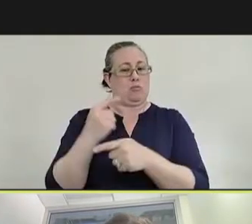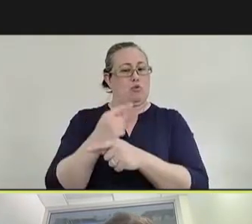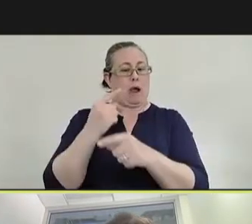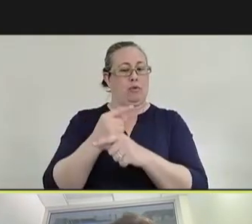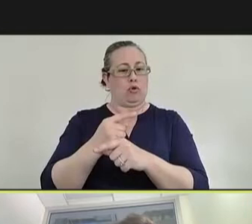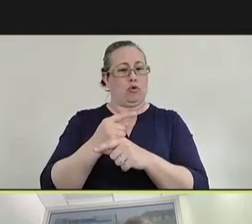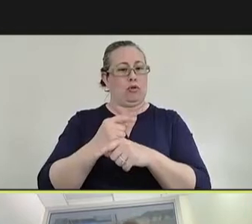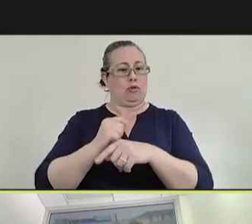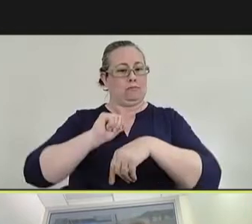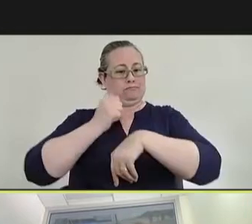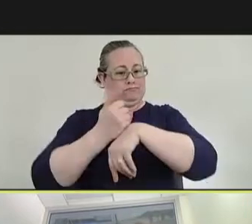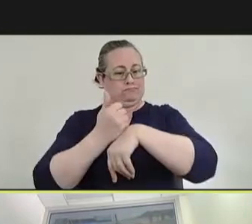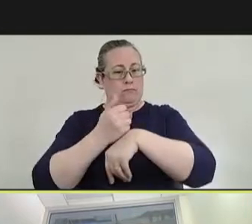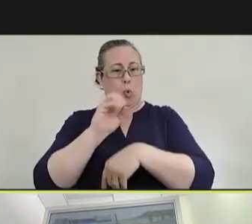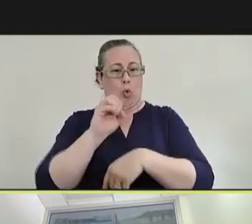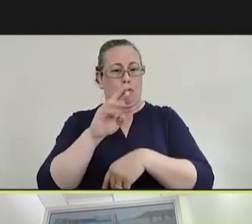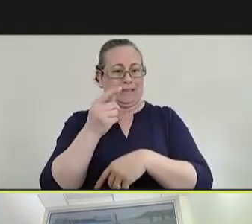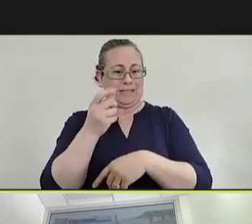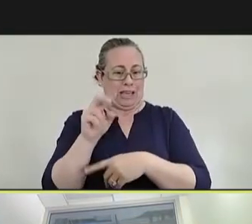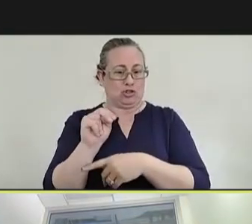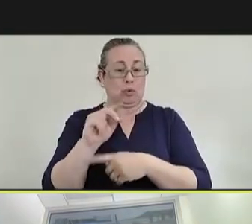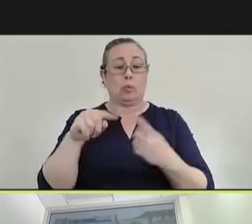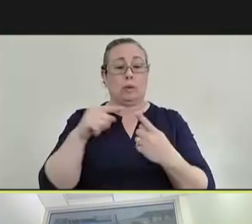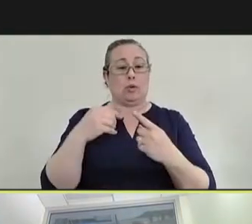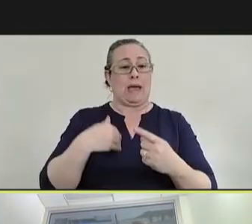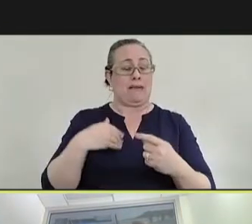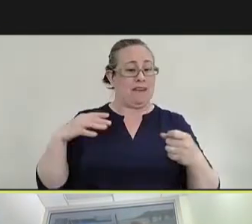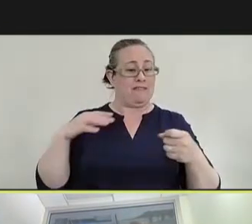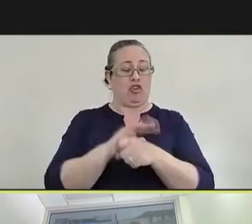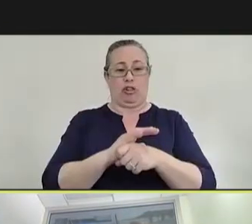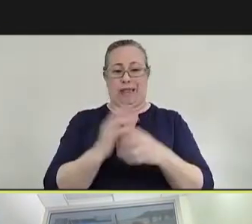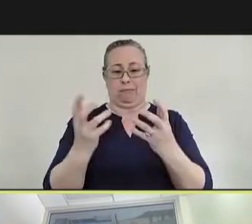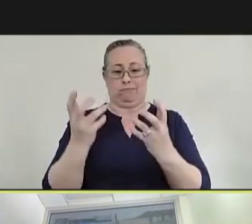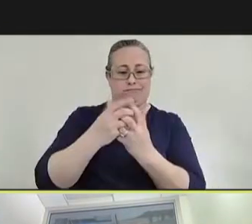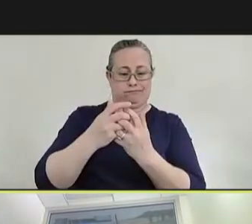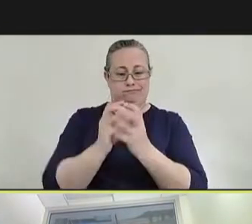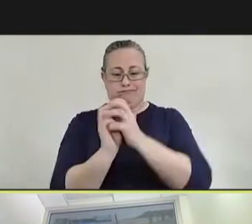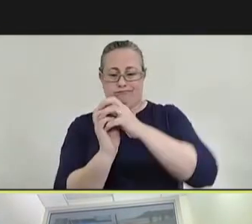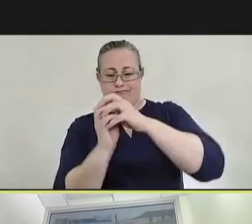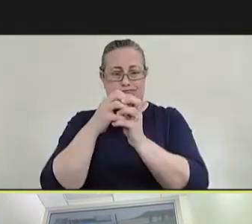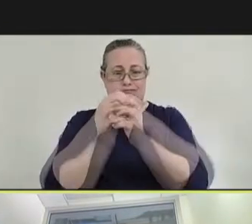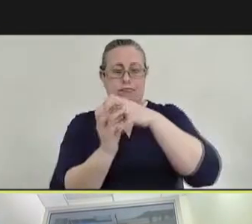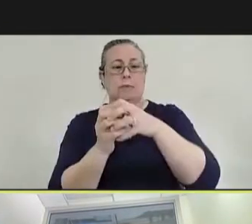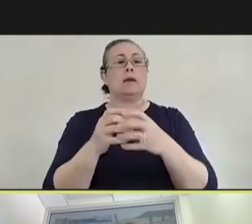And so when you have a fully occupied particle, you have the 20 copies of envelope trimer and